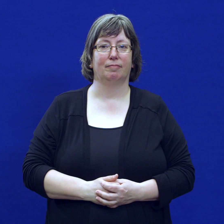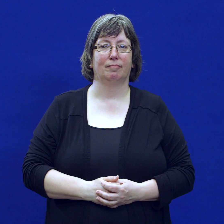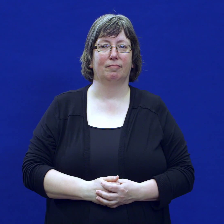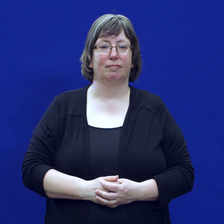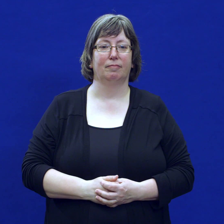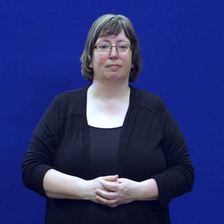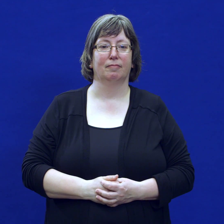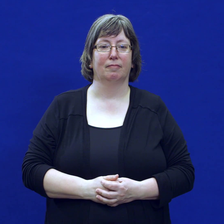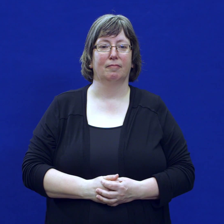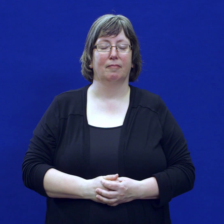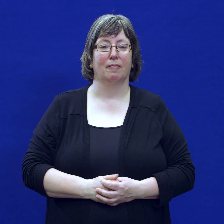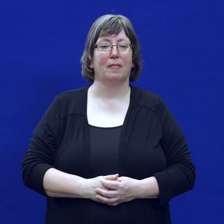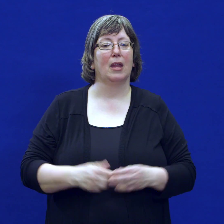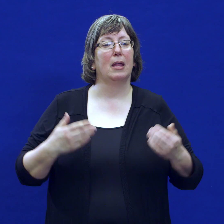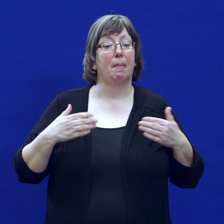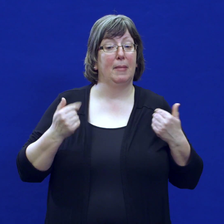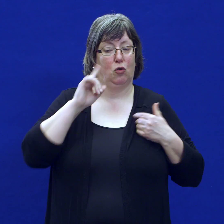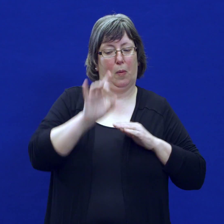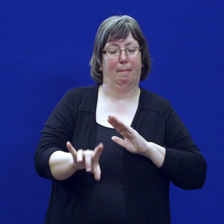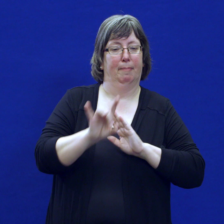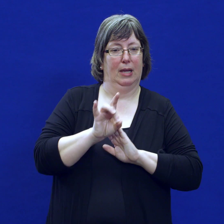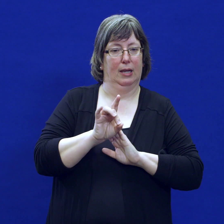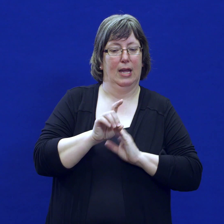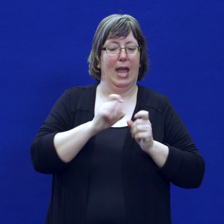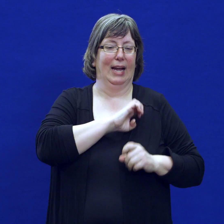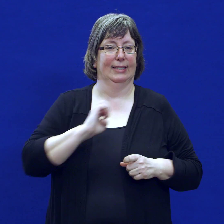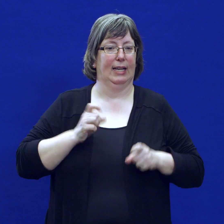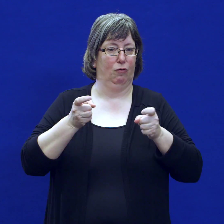the Minister shall appoint an executive director and